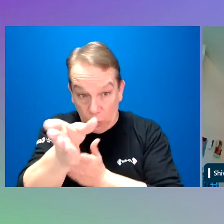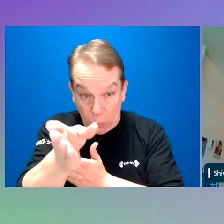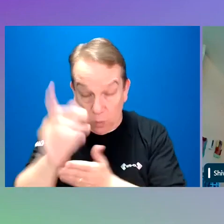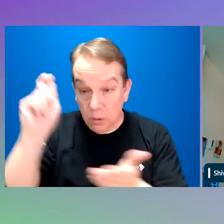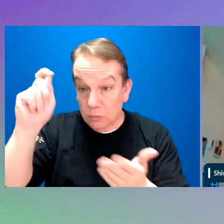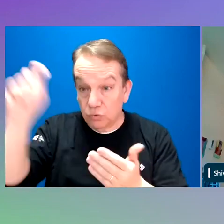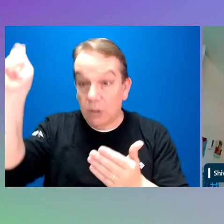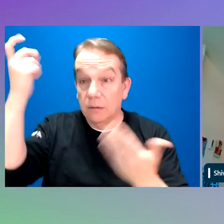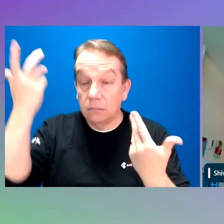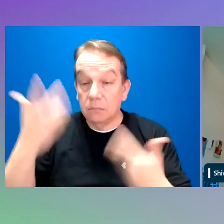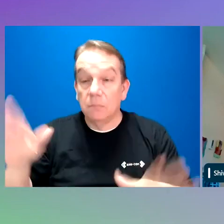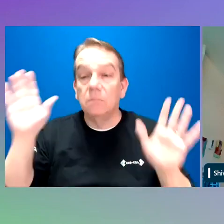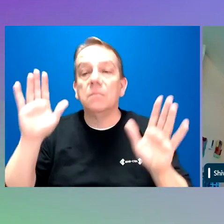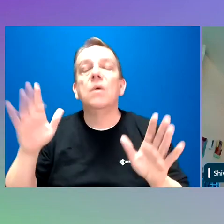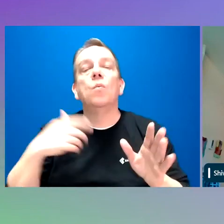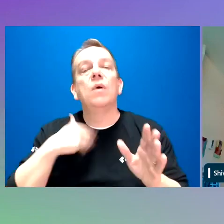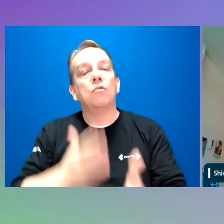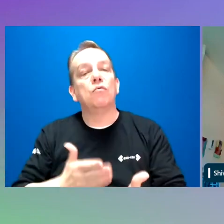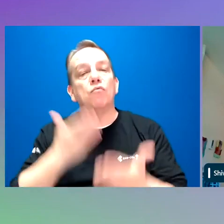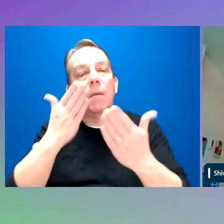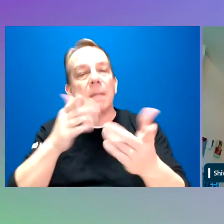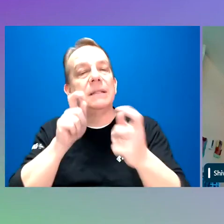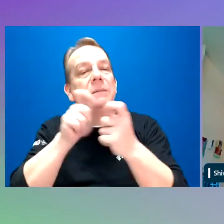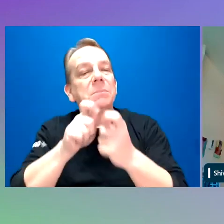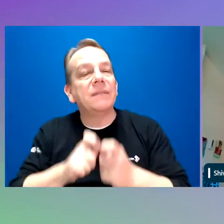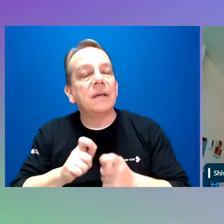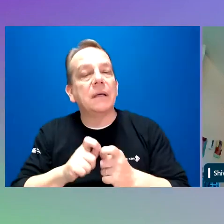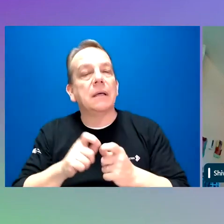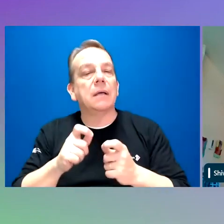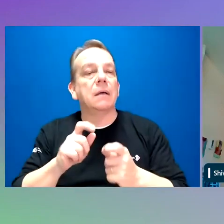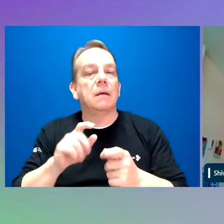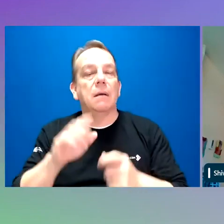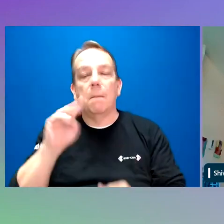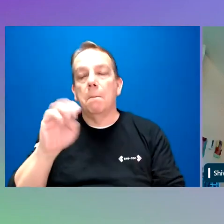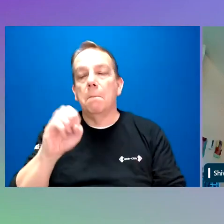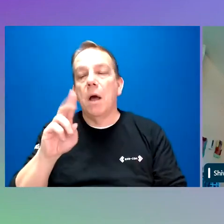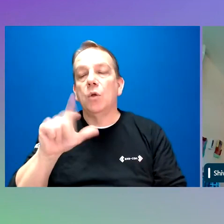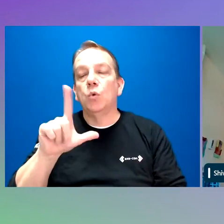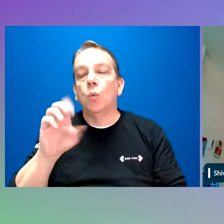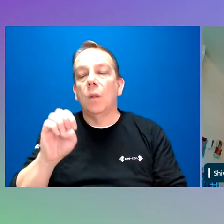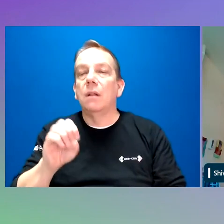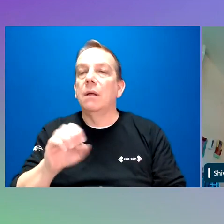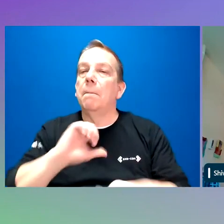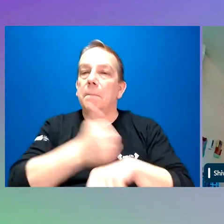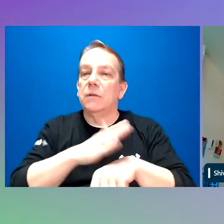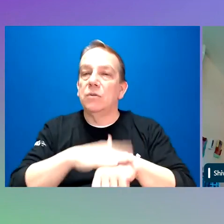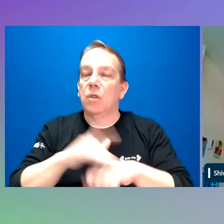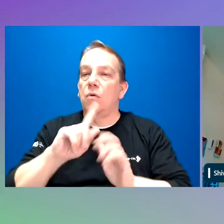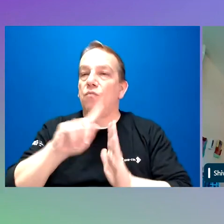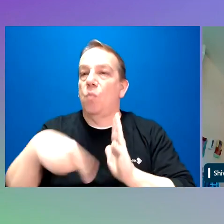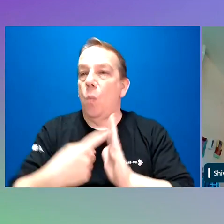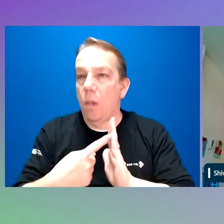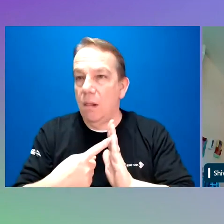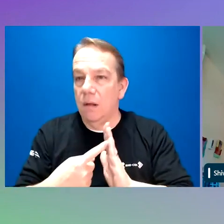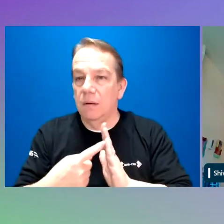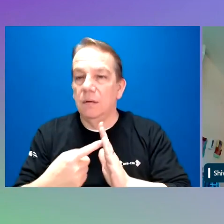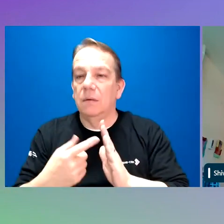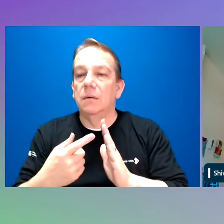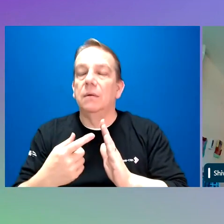depending on their roles. And then once they have gone through